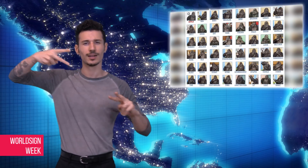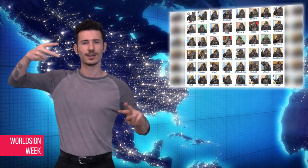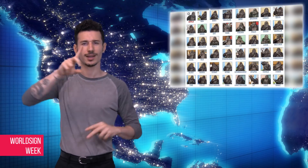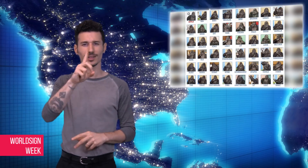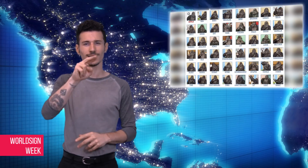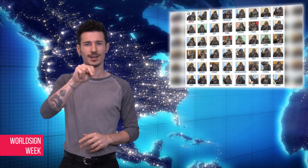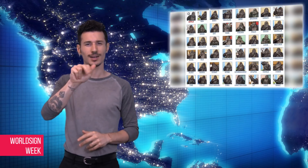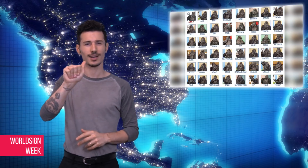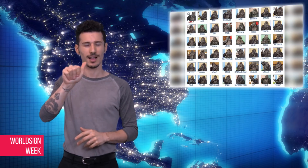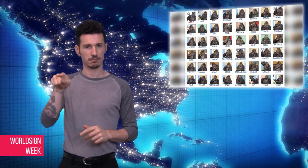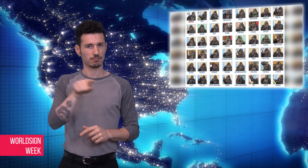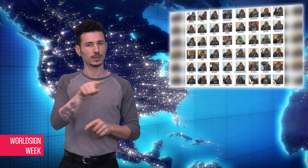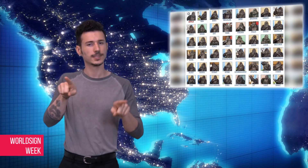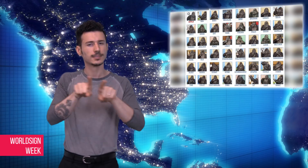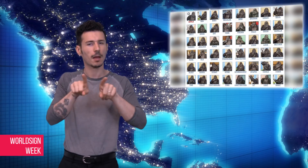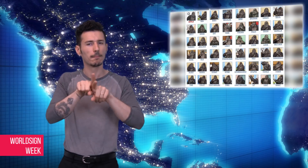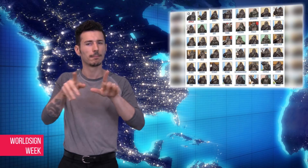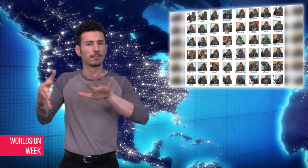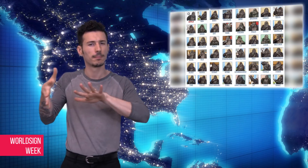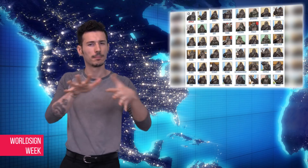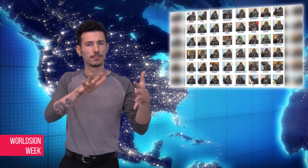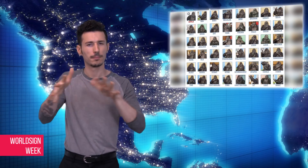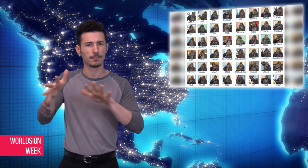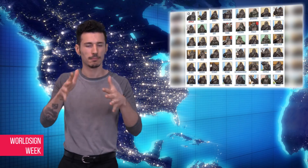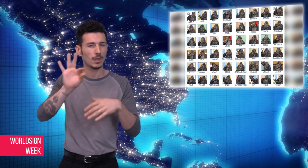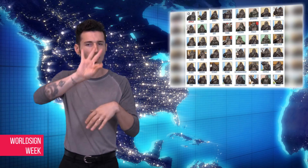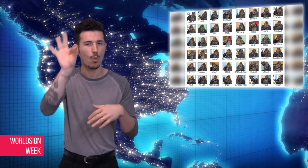years ago. Over time, the DNA of